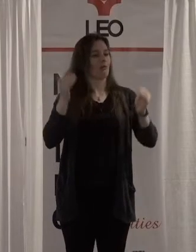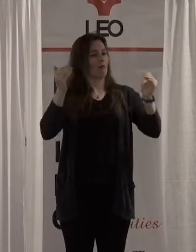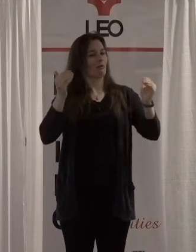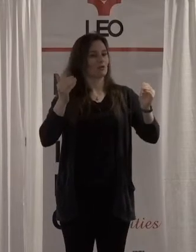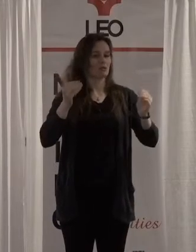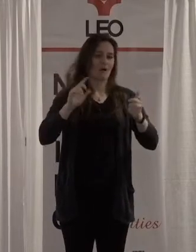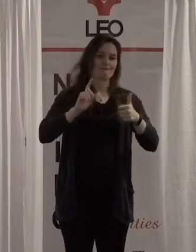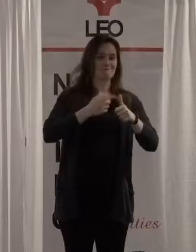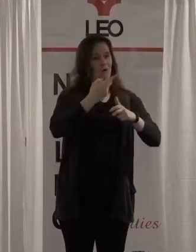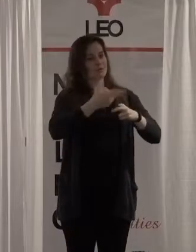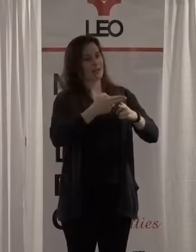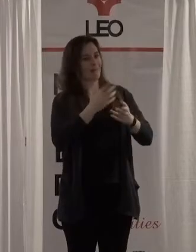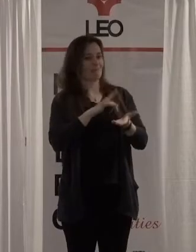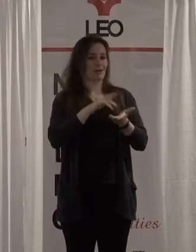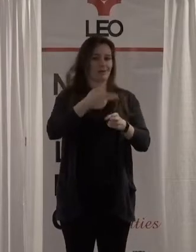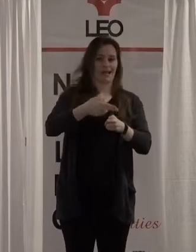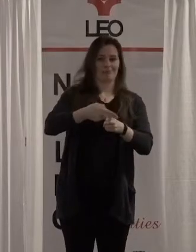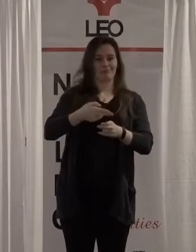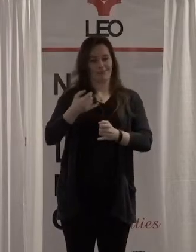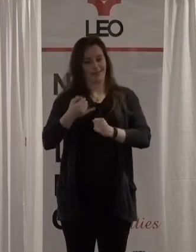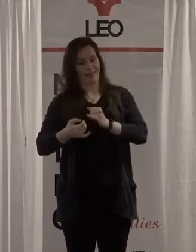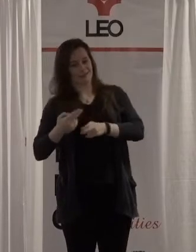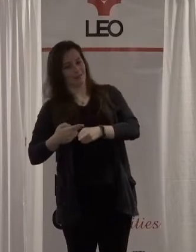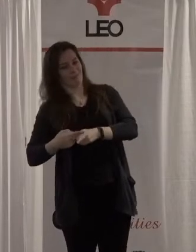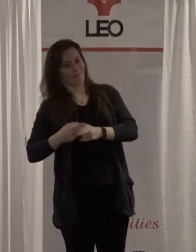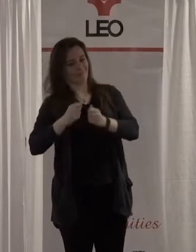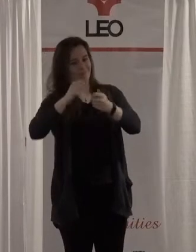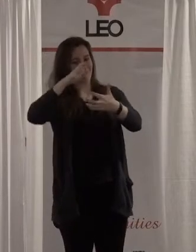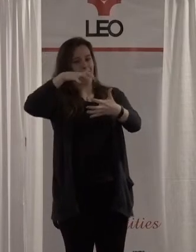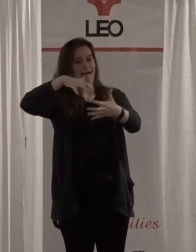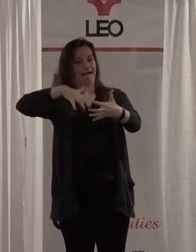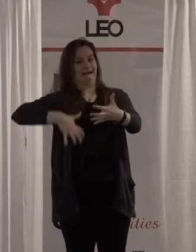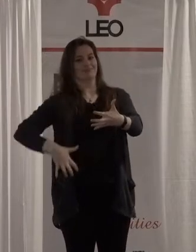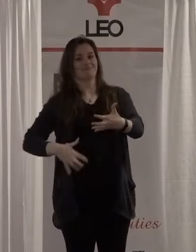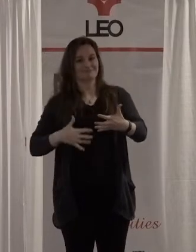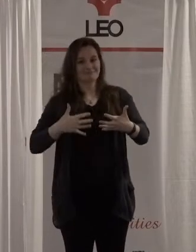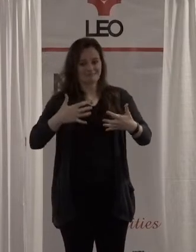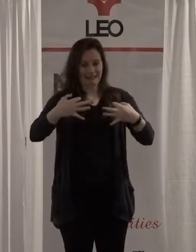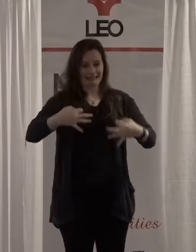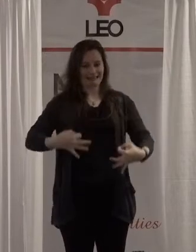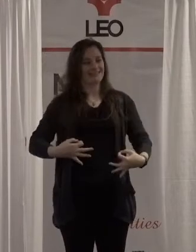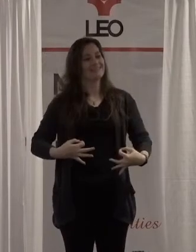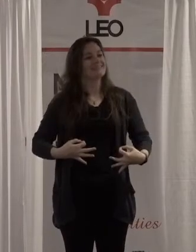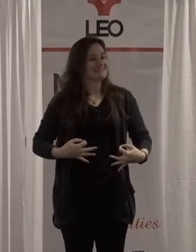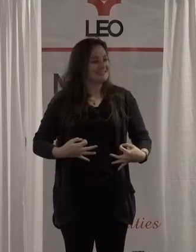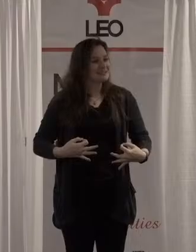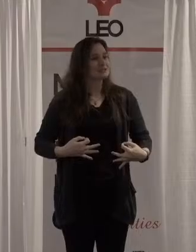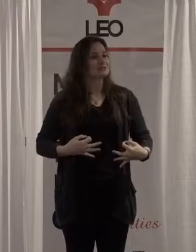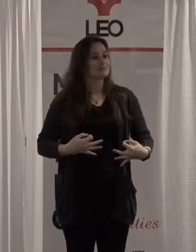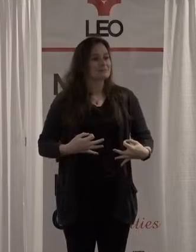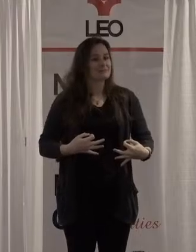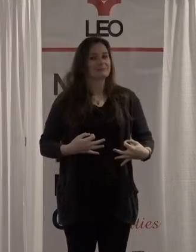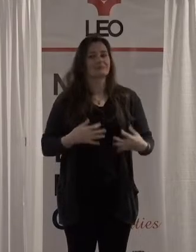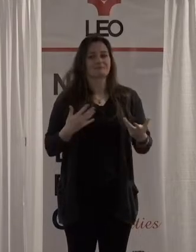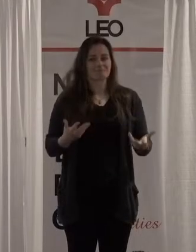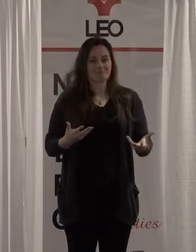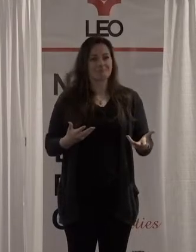MAYBE YOUR SECOND BORN SOMEWHERE DOWN THE ROAD. SO I'M JUST GOING TO, FOR LACK OF MORE INFORMATION,